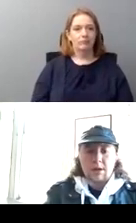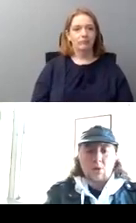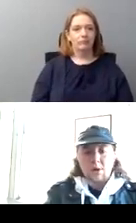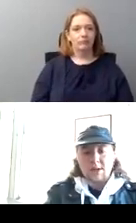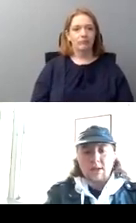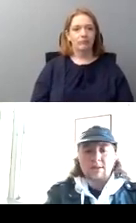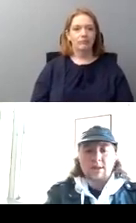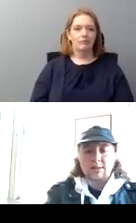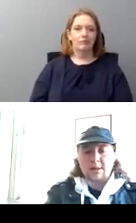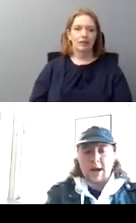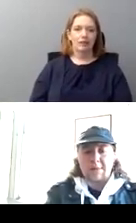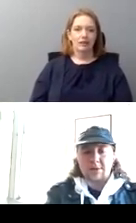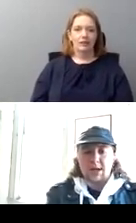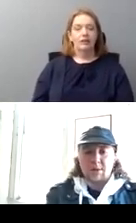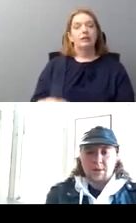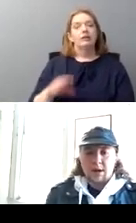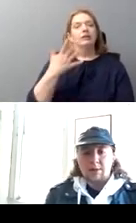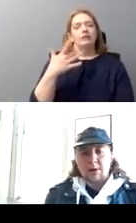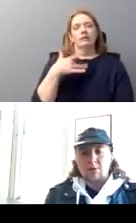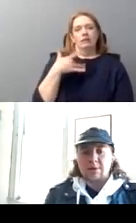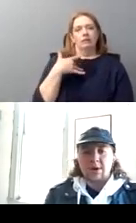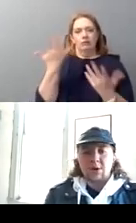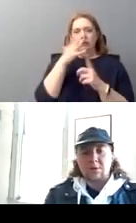In order to get a sense of the Capp Street neighborhood I thought it would be helpful to